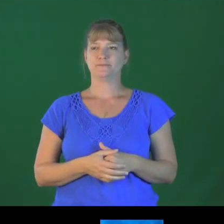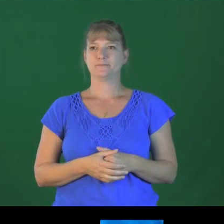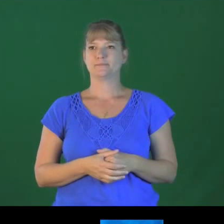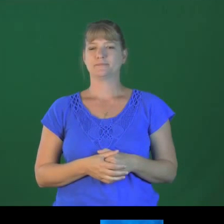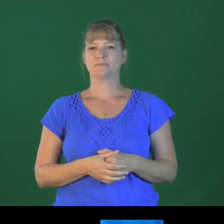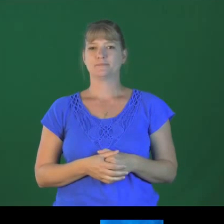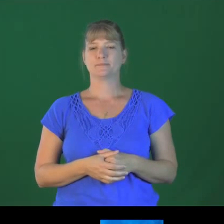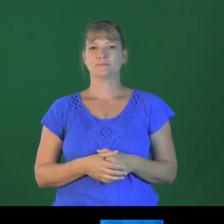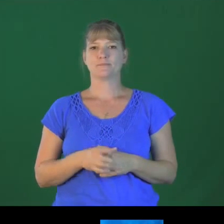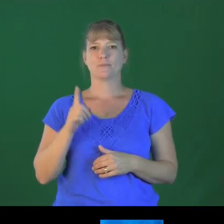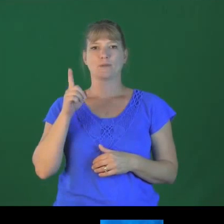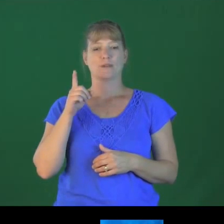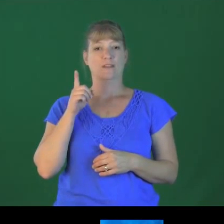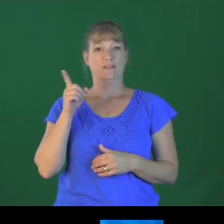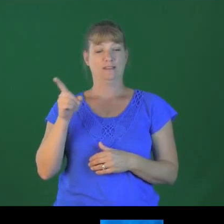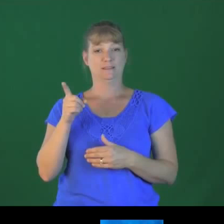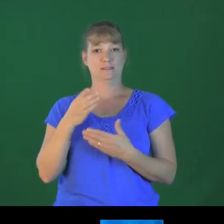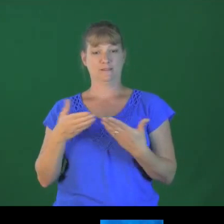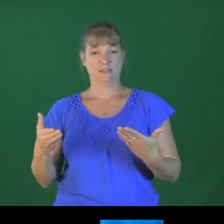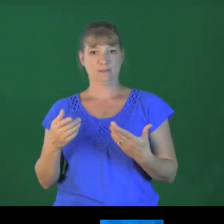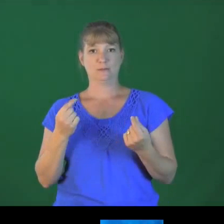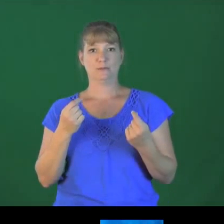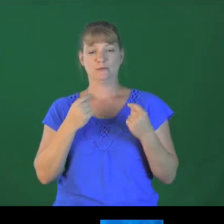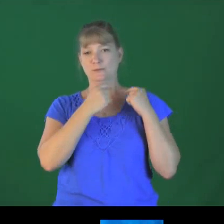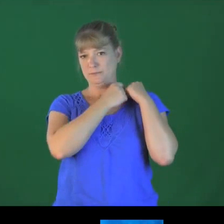This is one device that's worn around the neck,